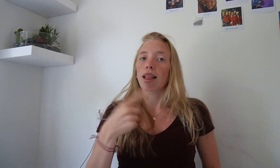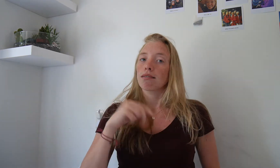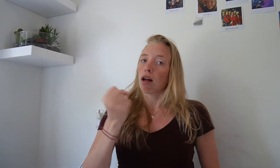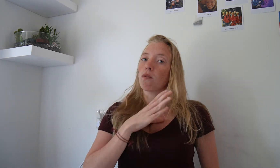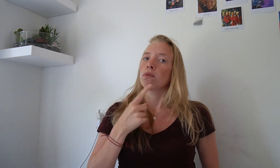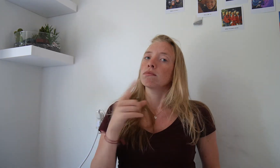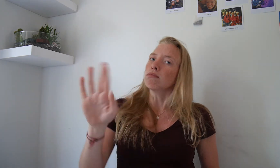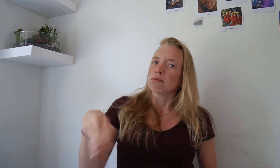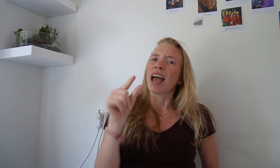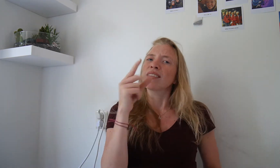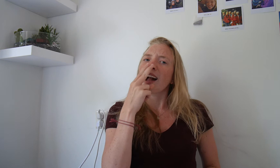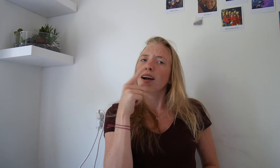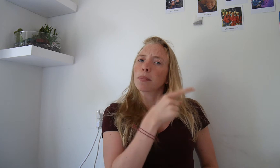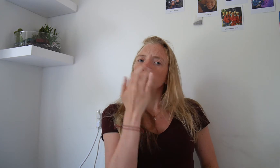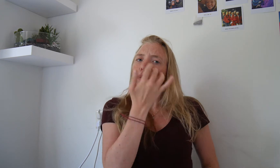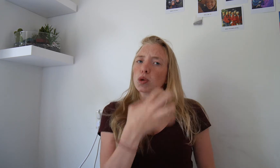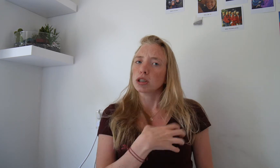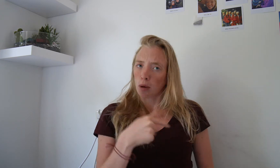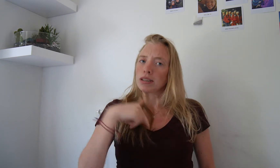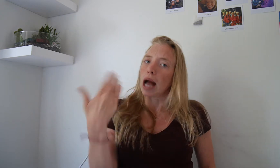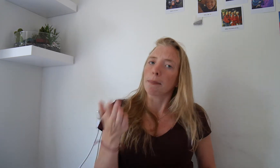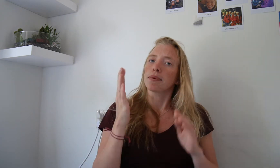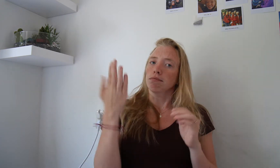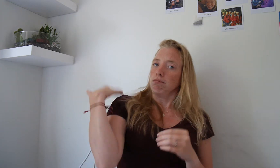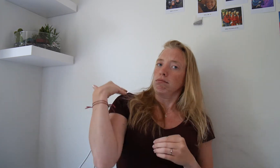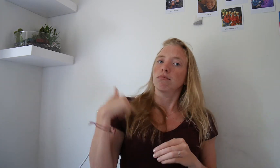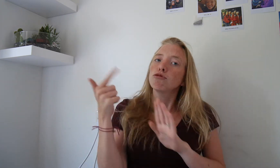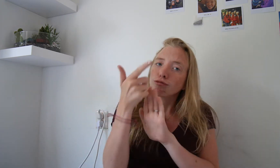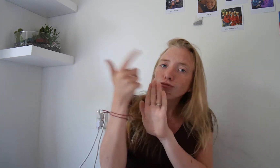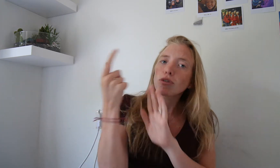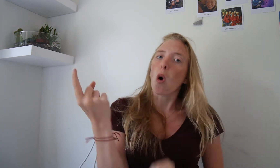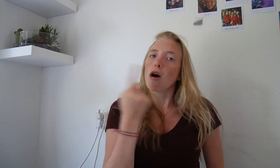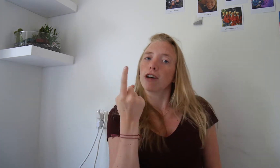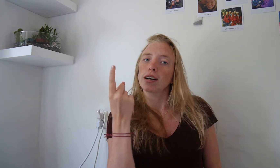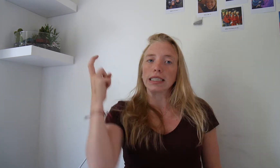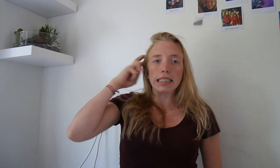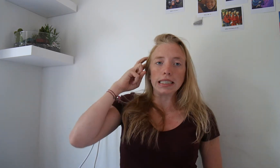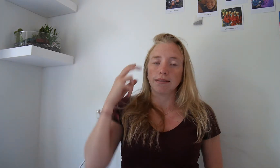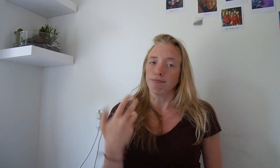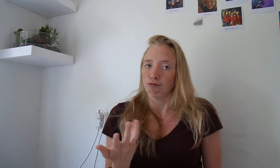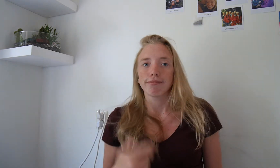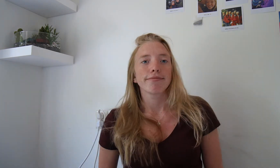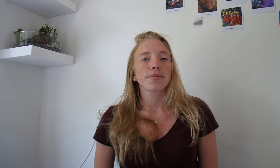Then, whenever I get more question, I’ll be able to just tell them to go watch this explanatory video on my YouTube Channel, Sproetjespost